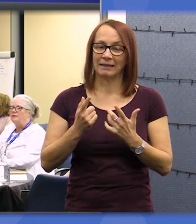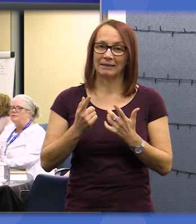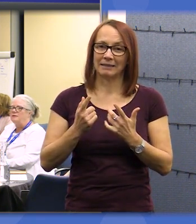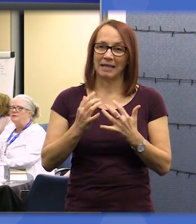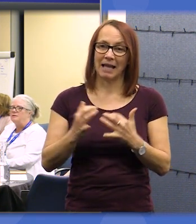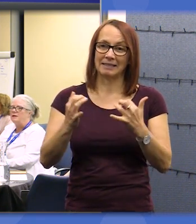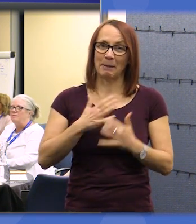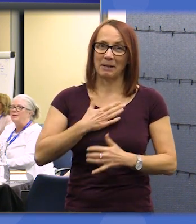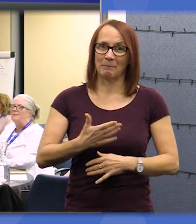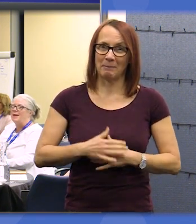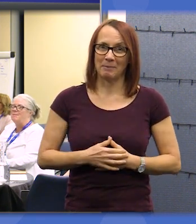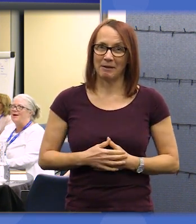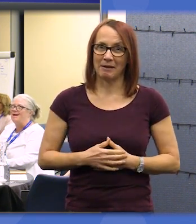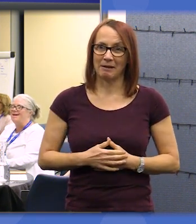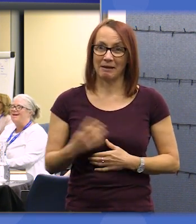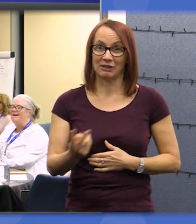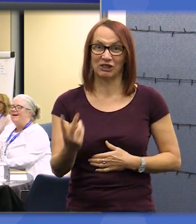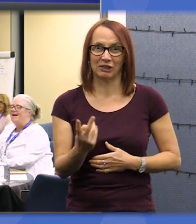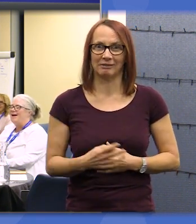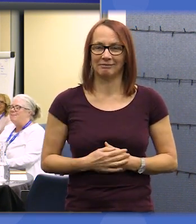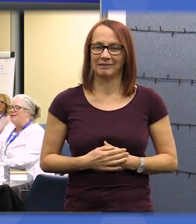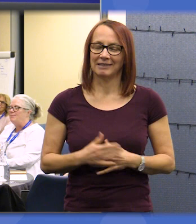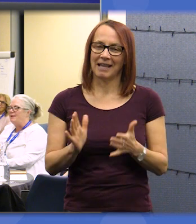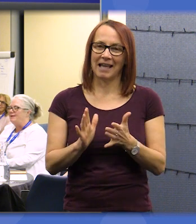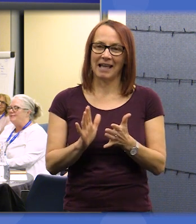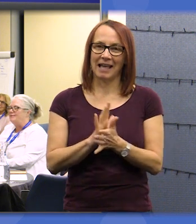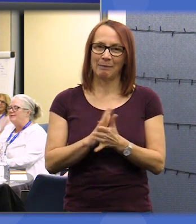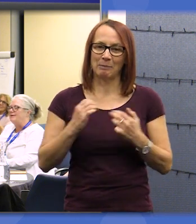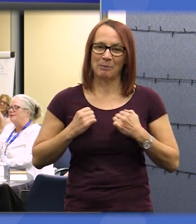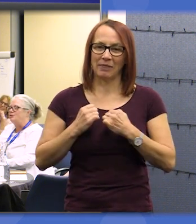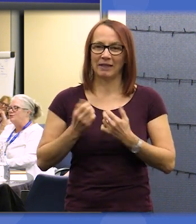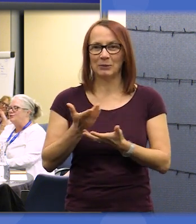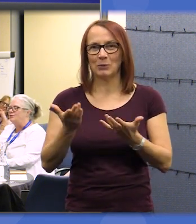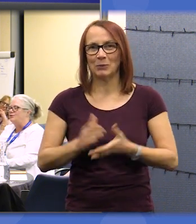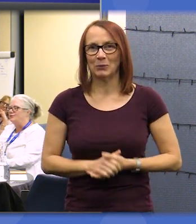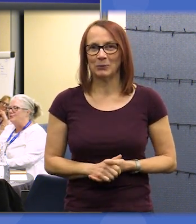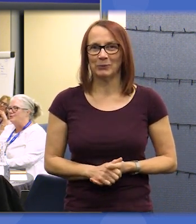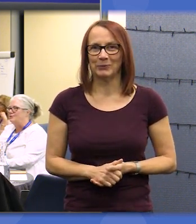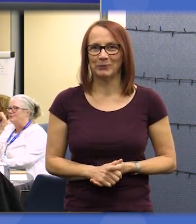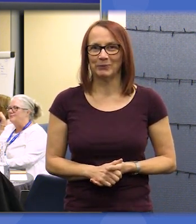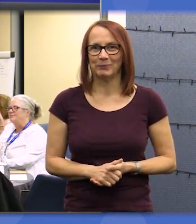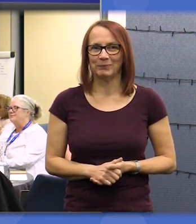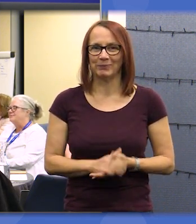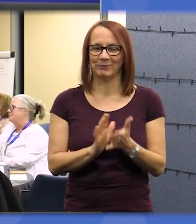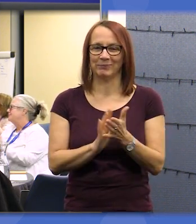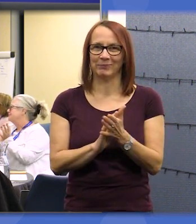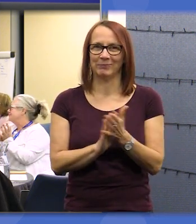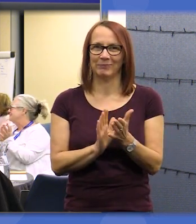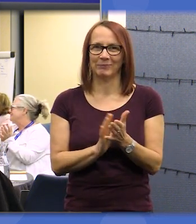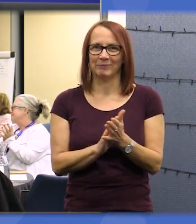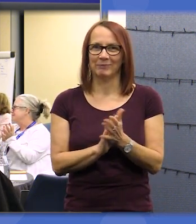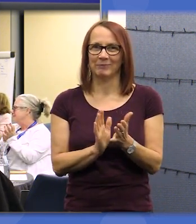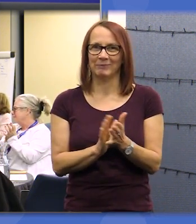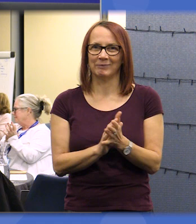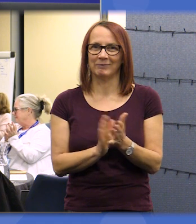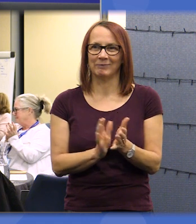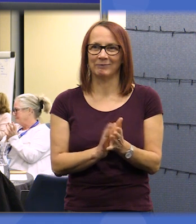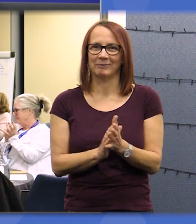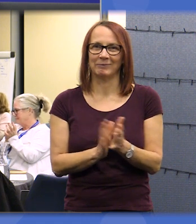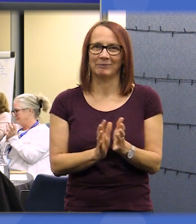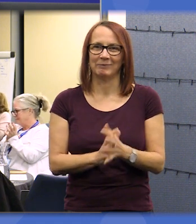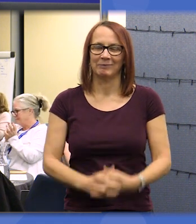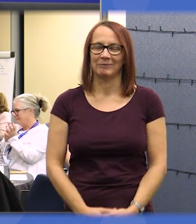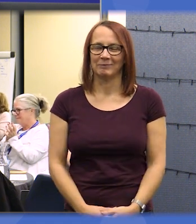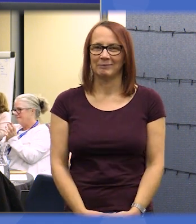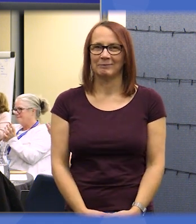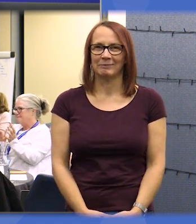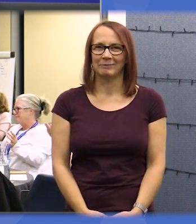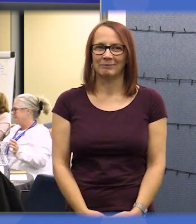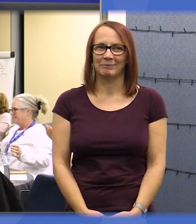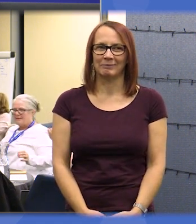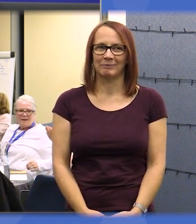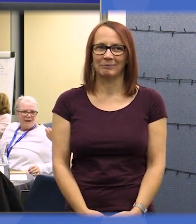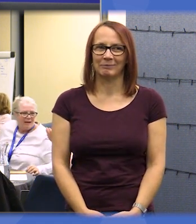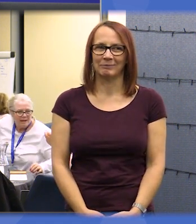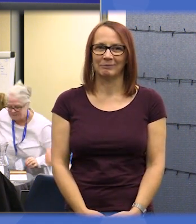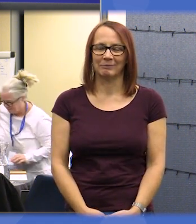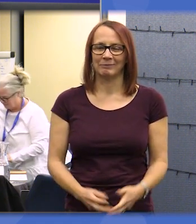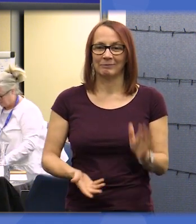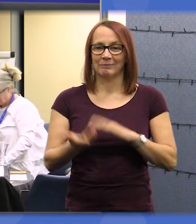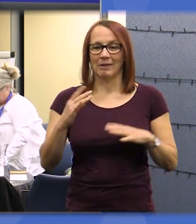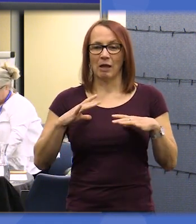fellow assembly member okay go for your break and please be back in 30 minutes